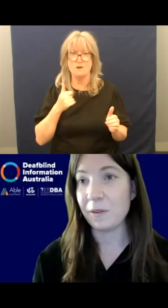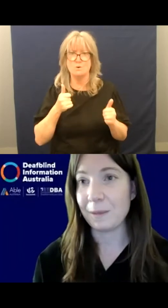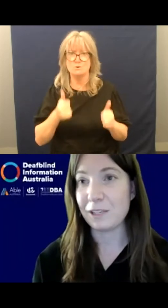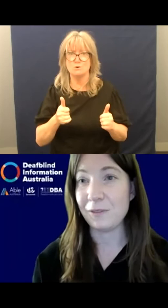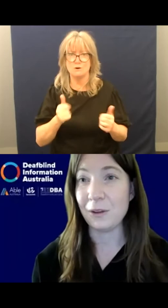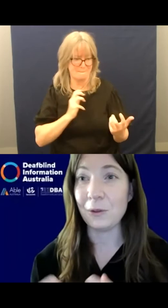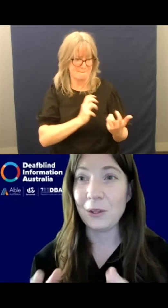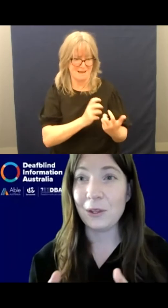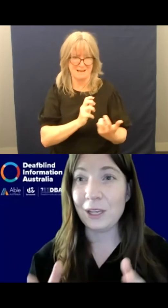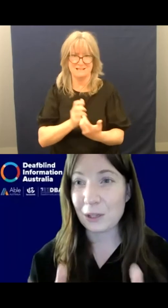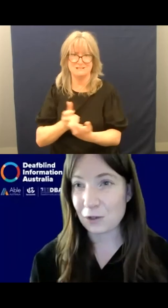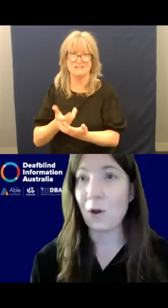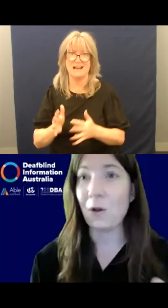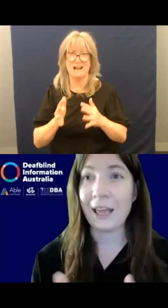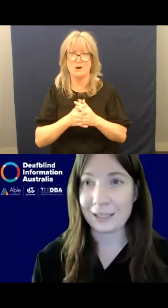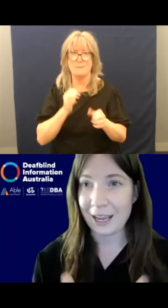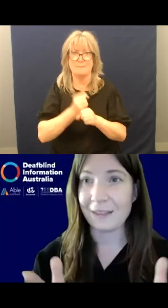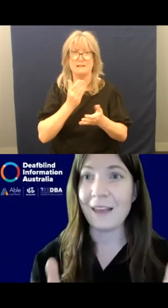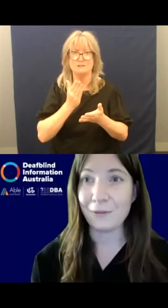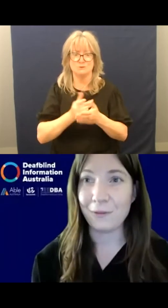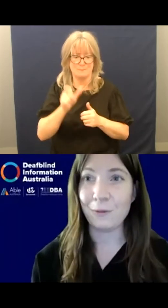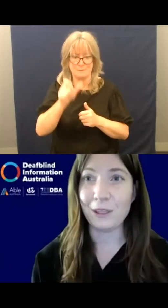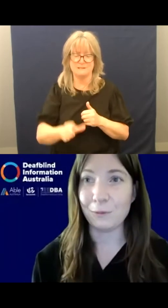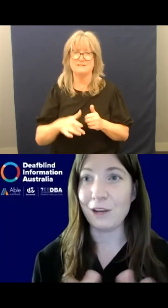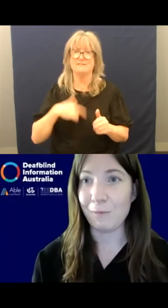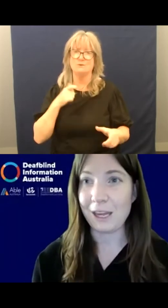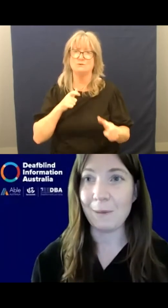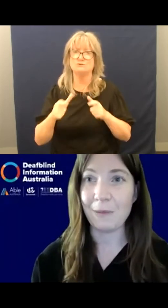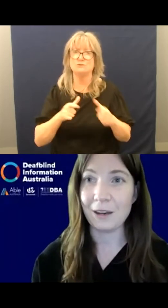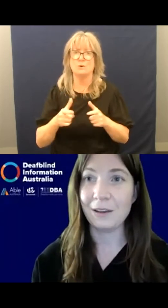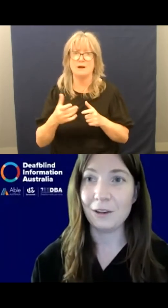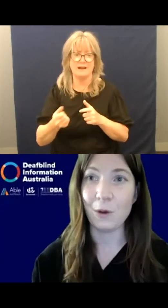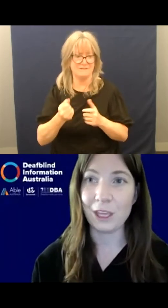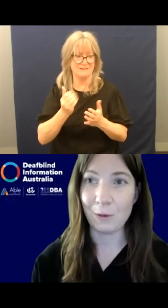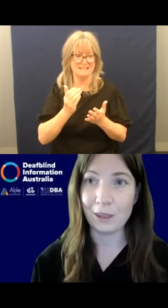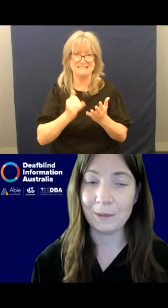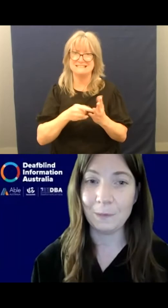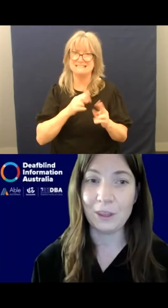to feel in control and safe with whatever medium that you're working with, with them.